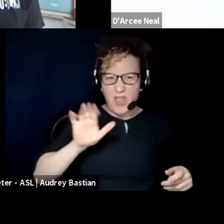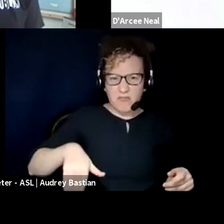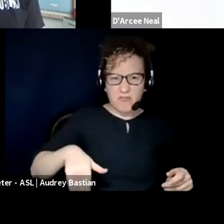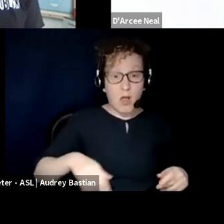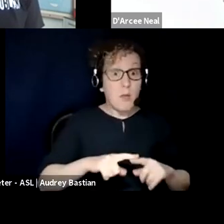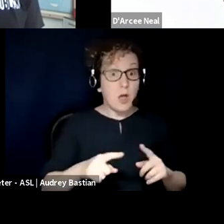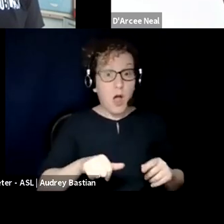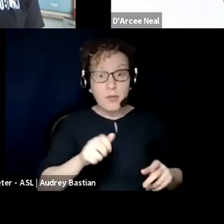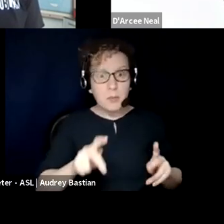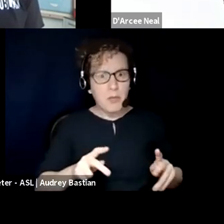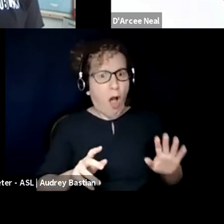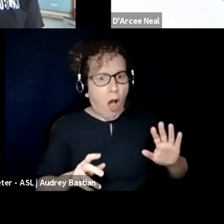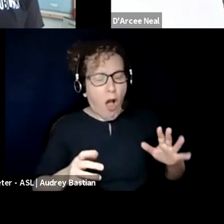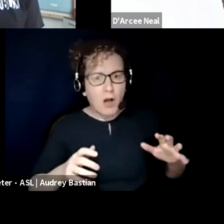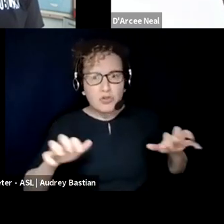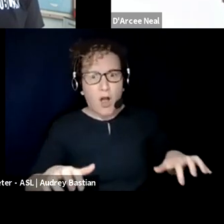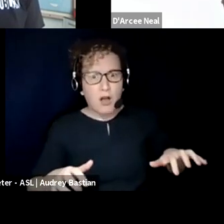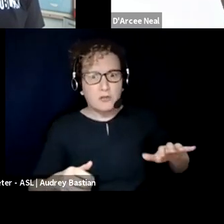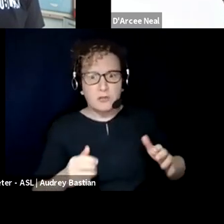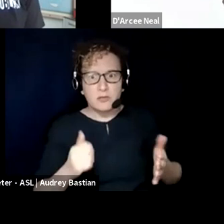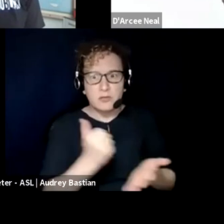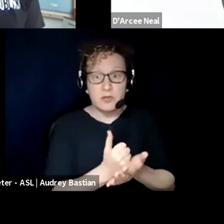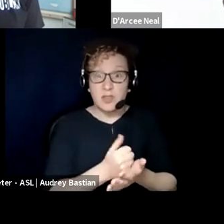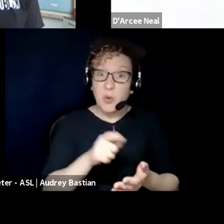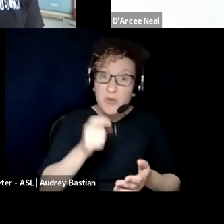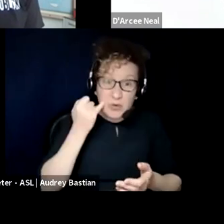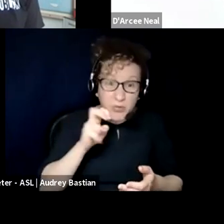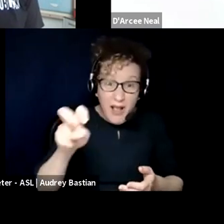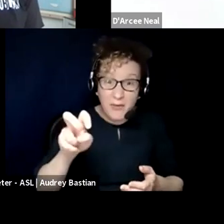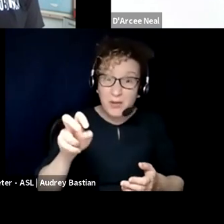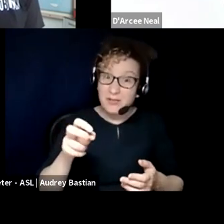But I think if you are going to travel, be prepared for a lot that. Getting in people's